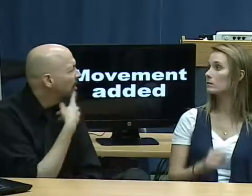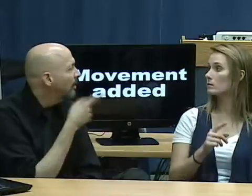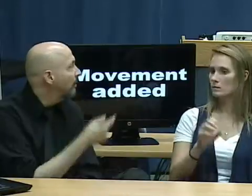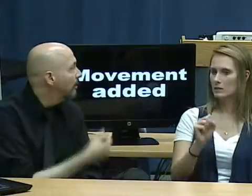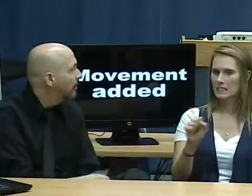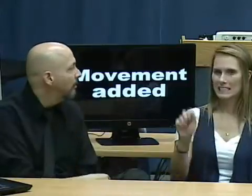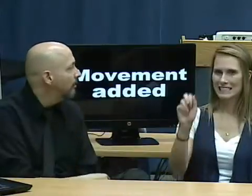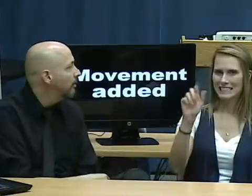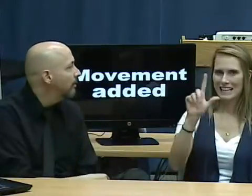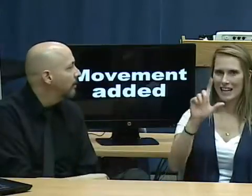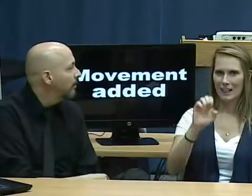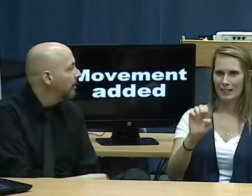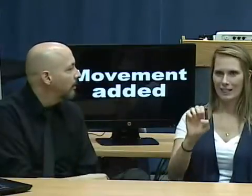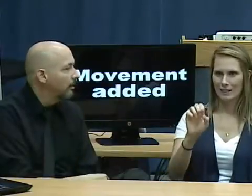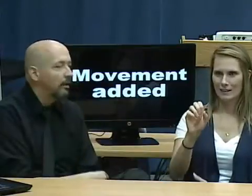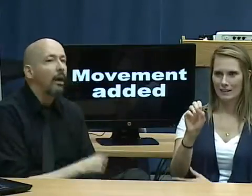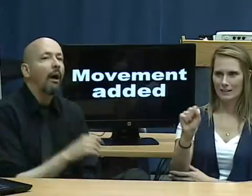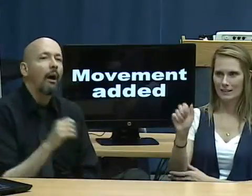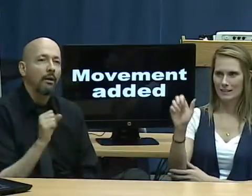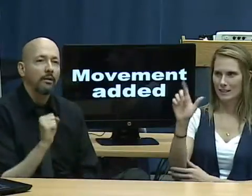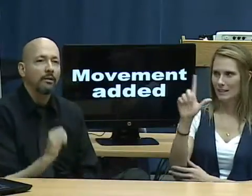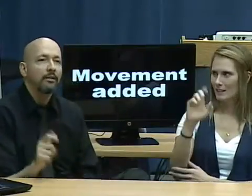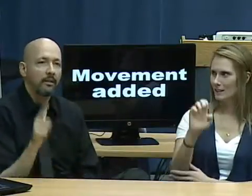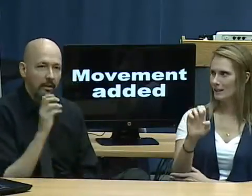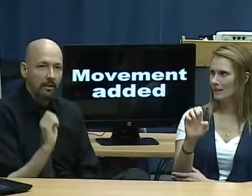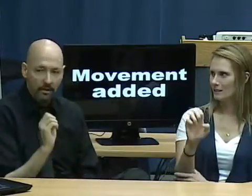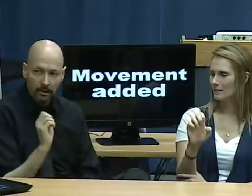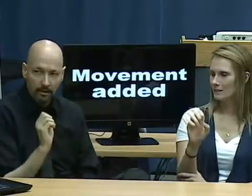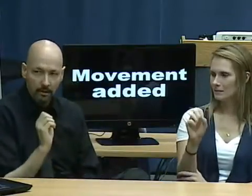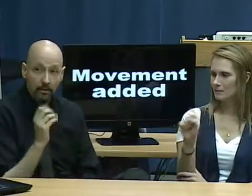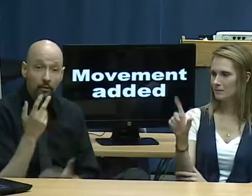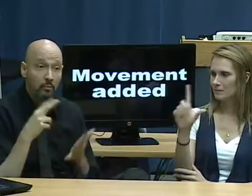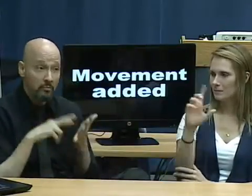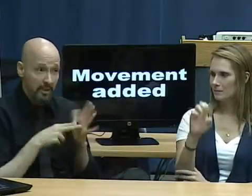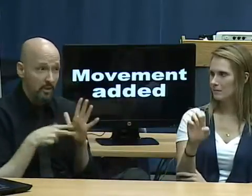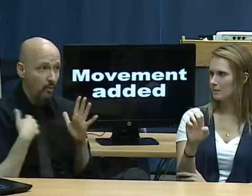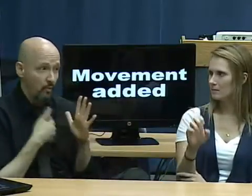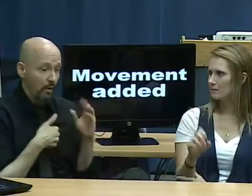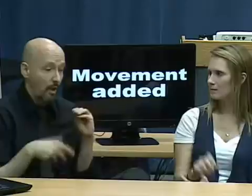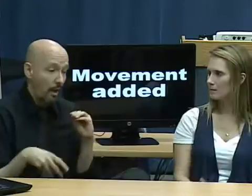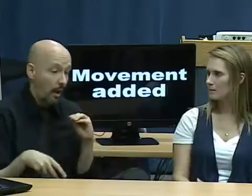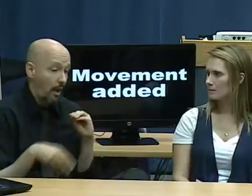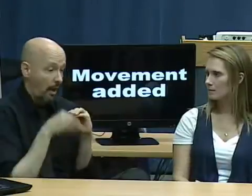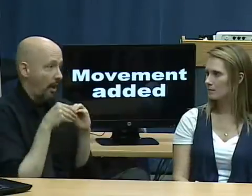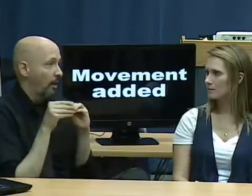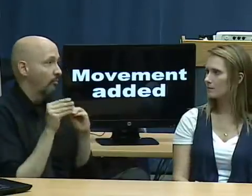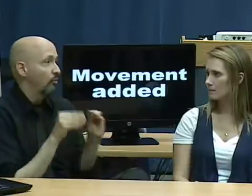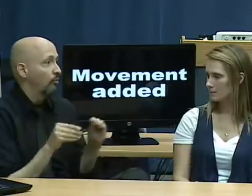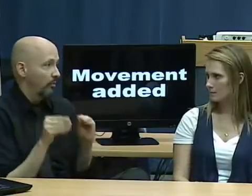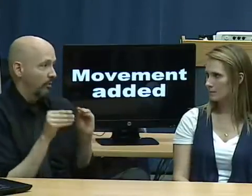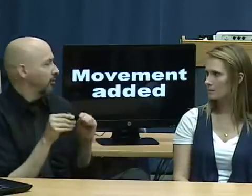What'd she say? #SALE It means that we've added movement.